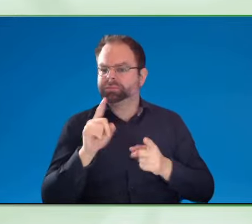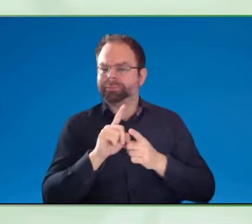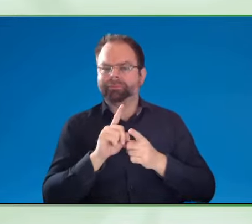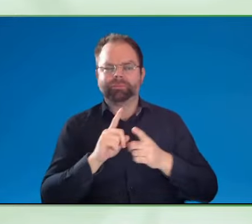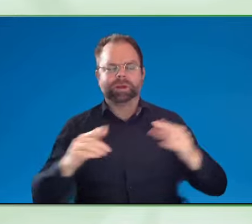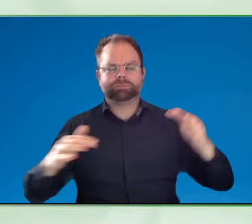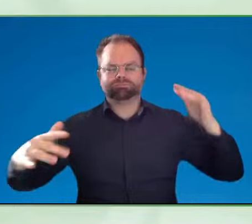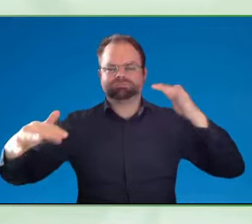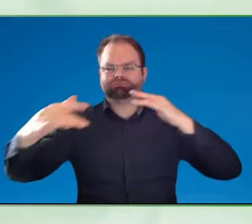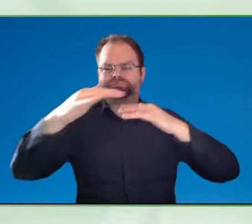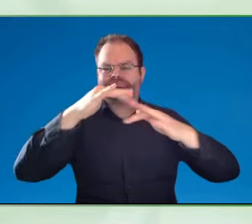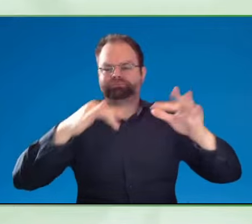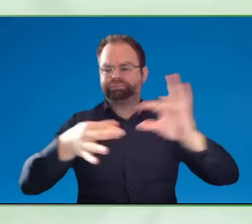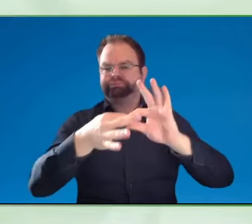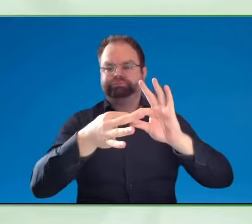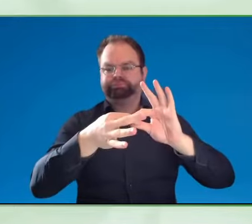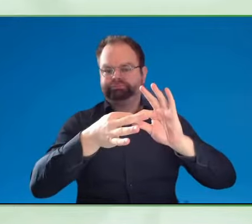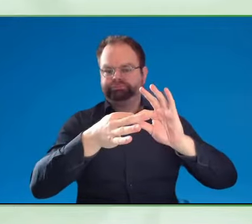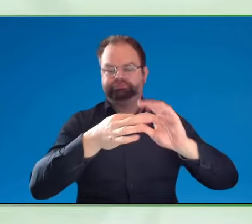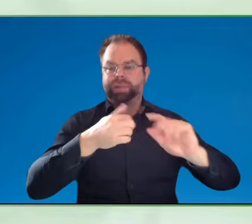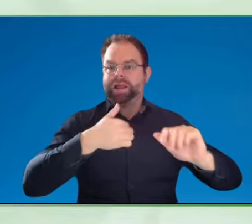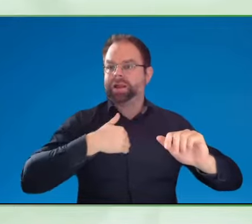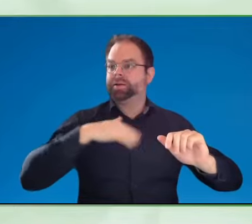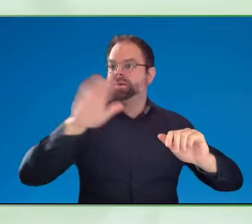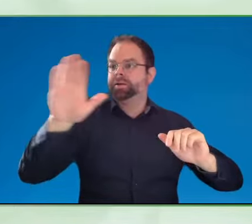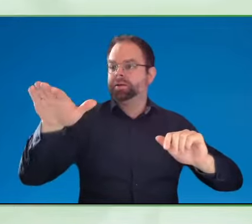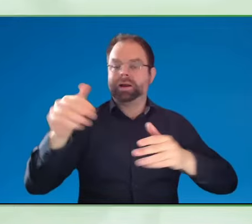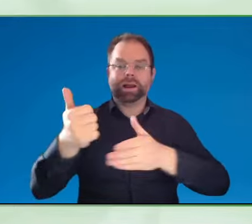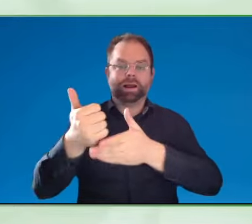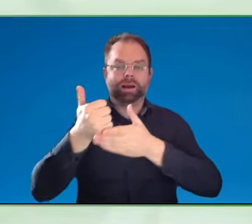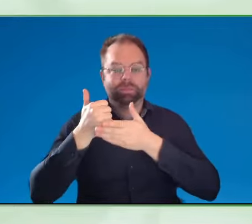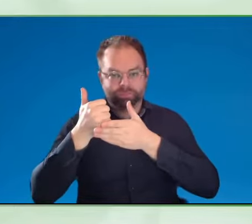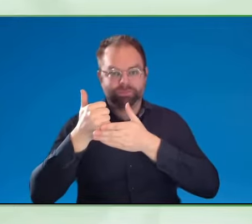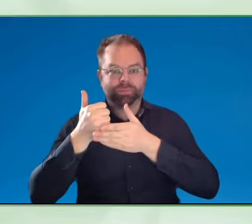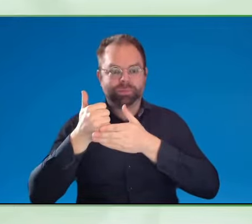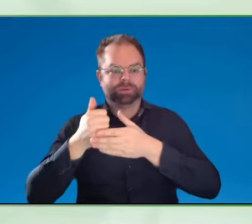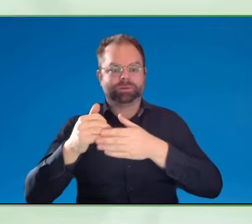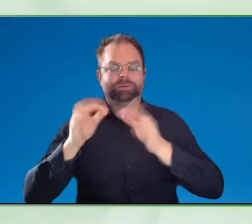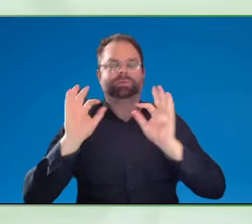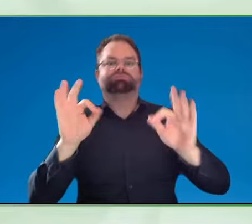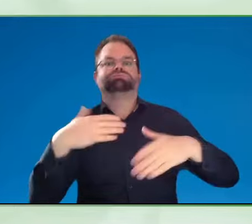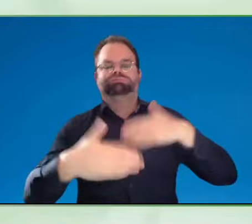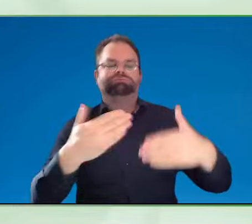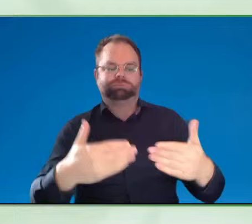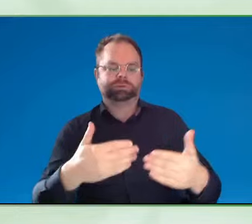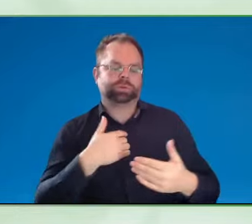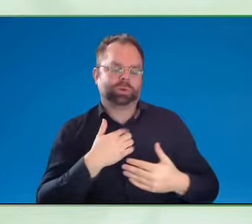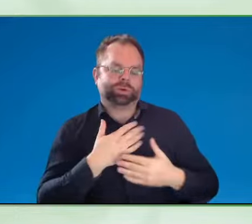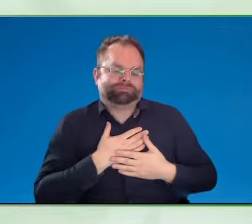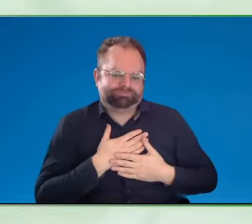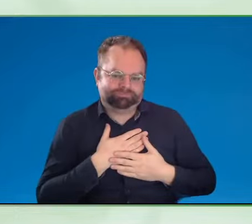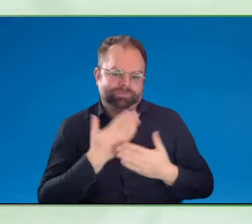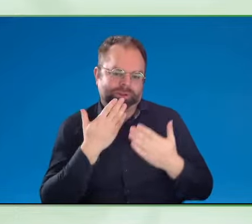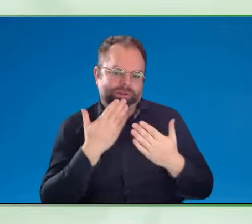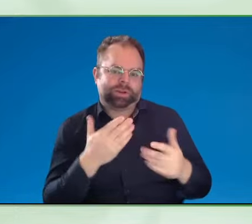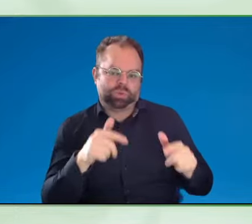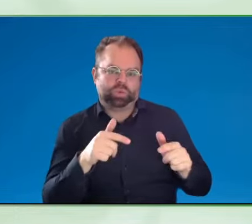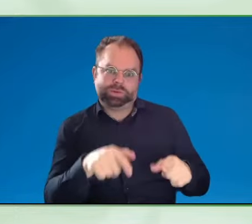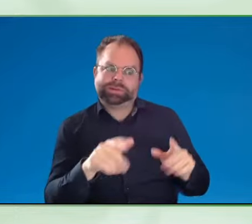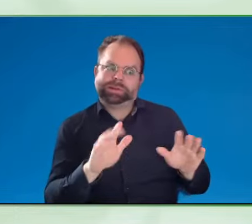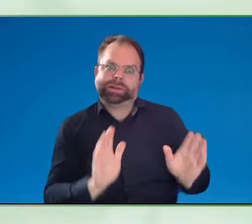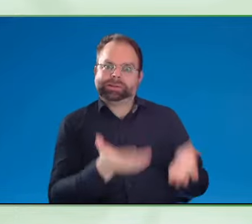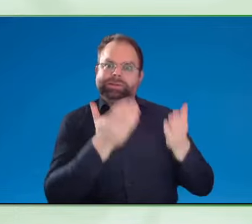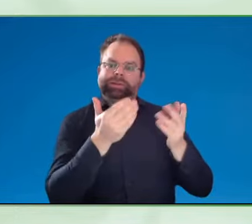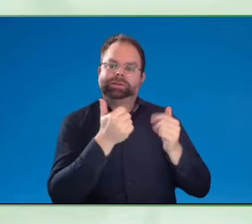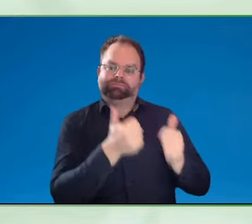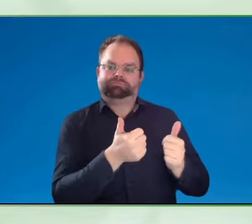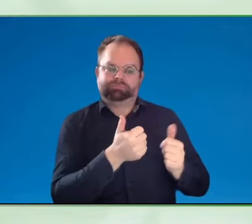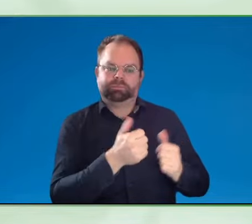The Zero Project, zero barriers, it is the light at the end of the tunnel, and it is